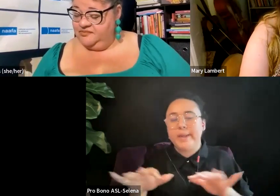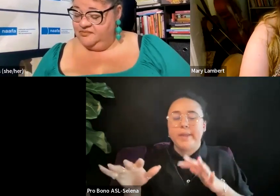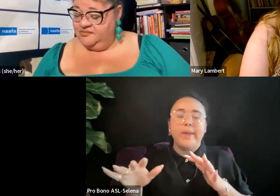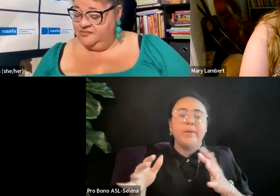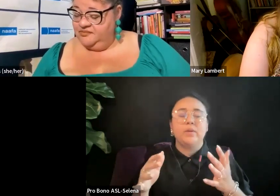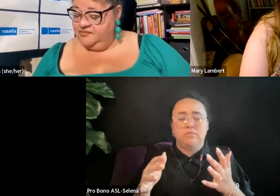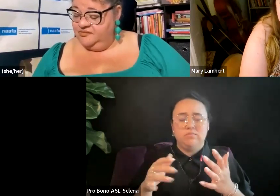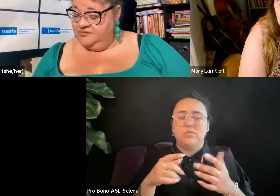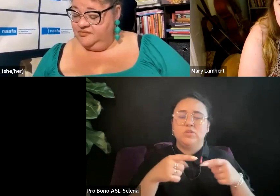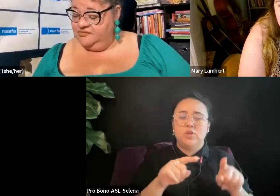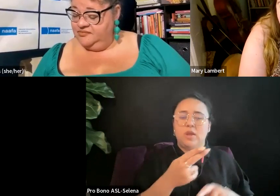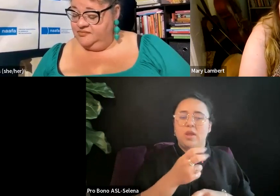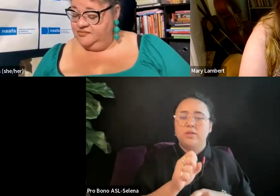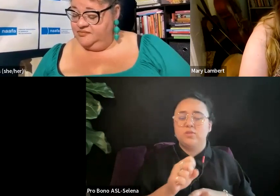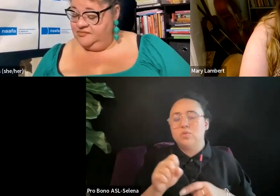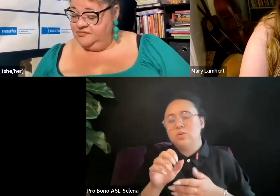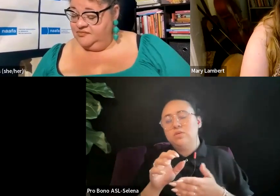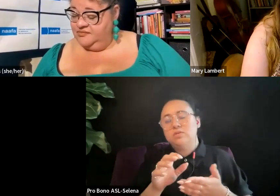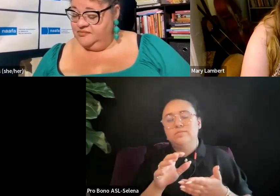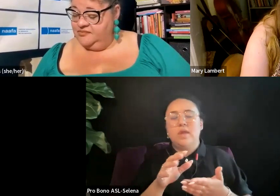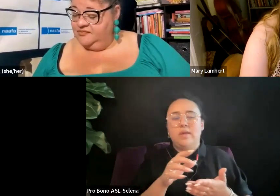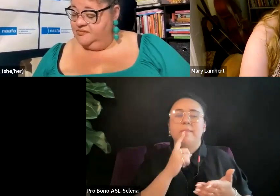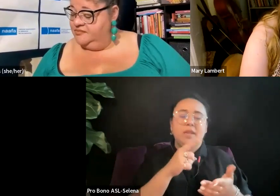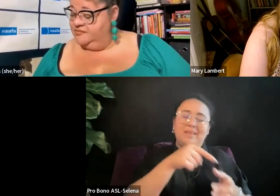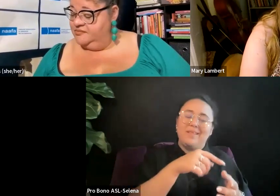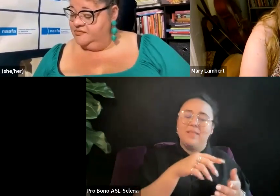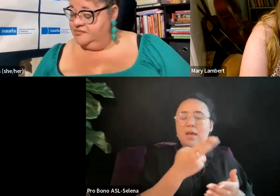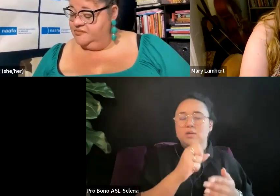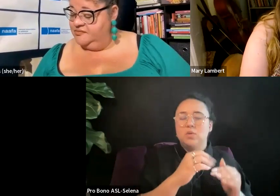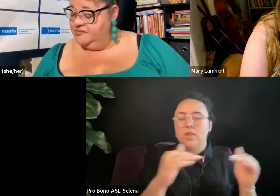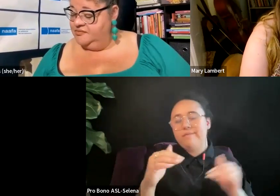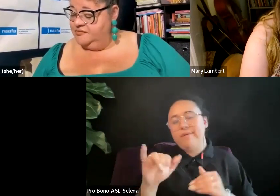and I still continued to write and perform, but I just didn't take it really seriously.